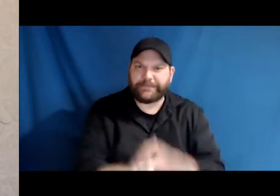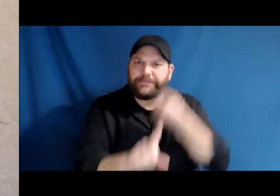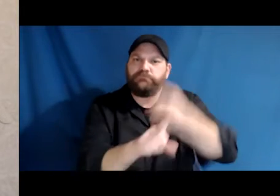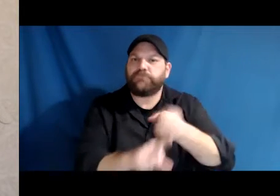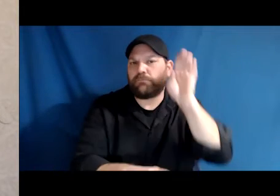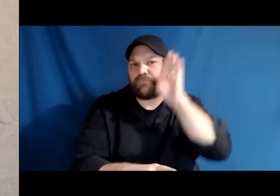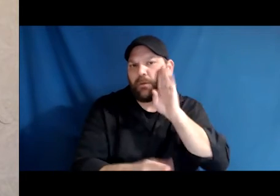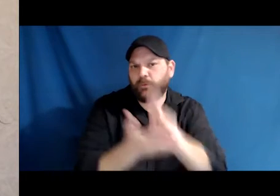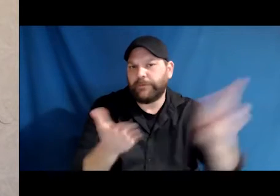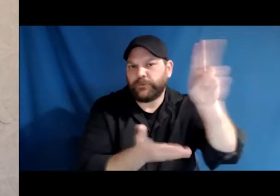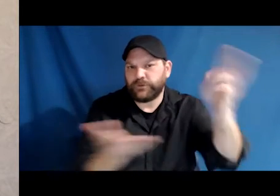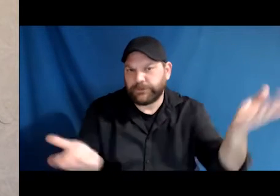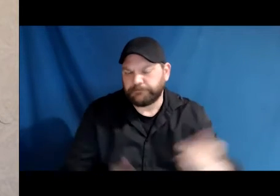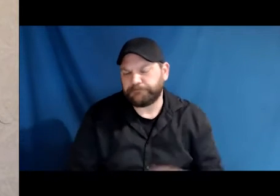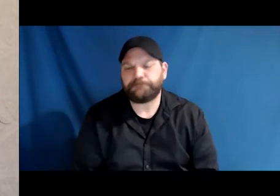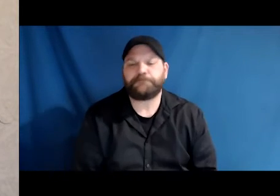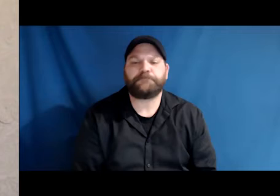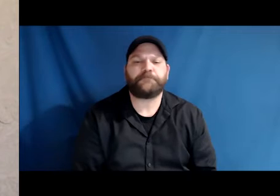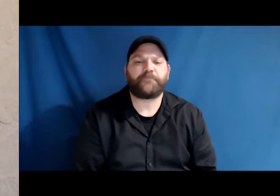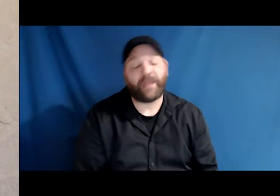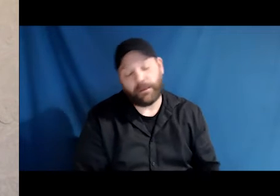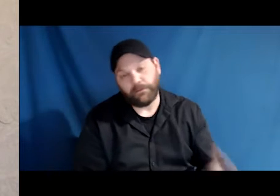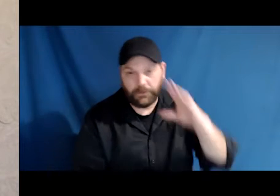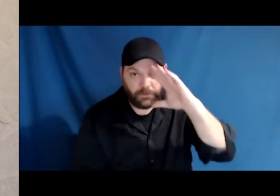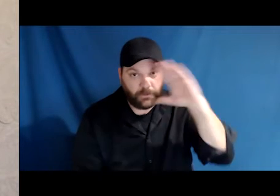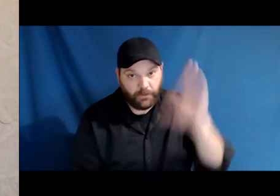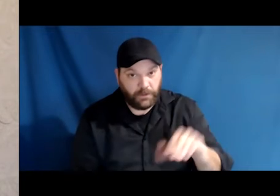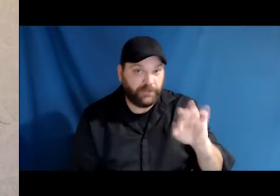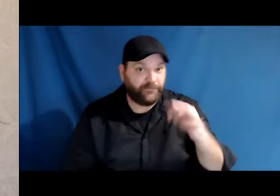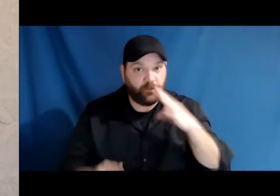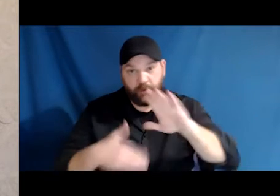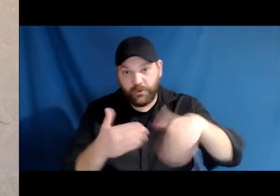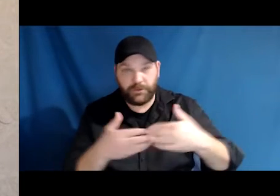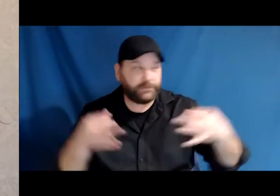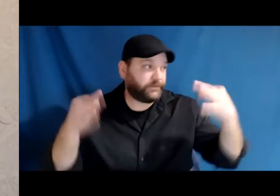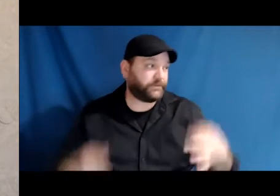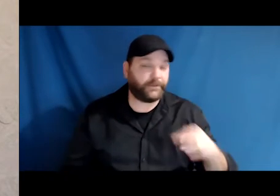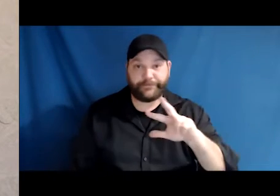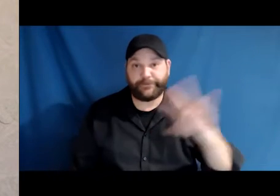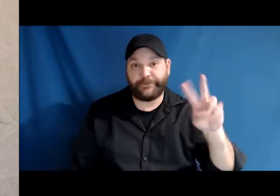Now I think we can all agree that if we're going to spend 37 and a half hours a week, sometimes more, doing something,